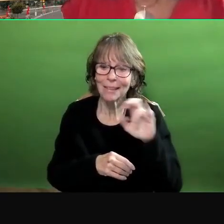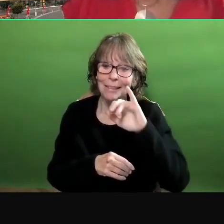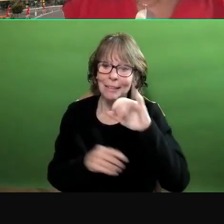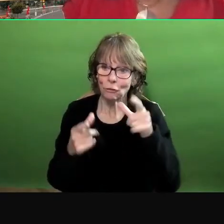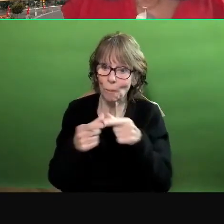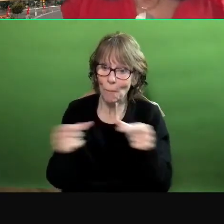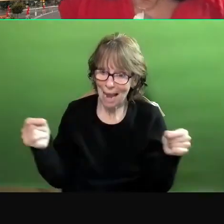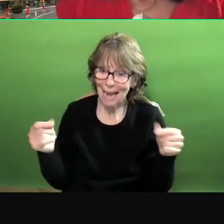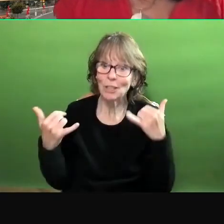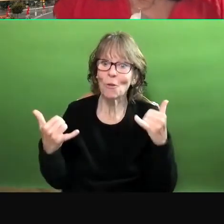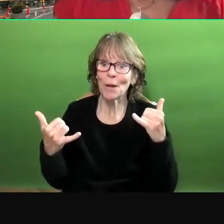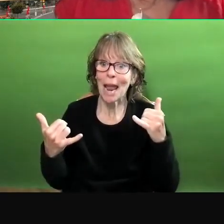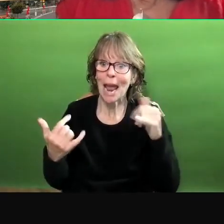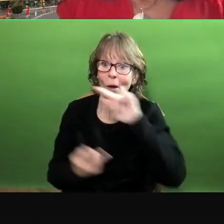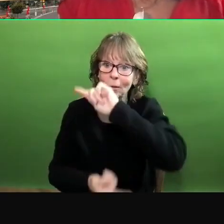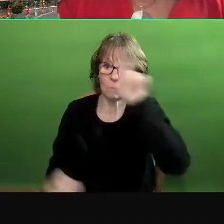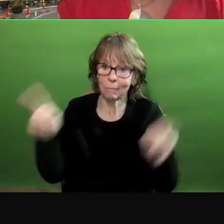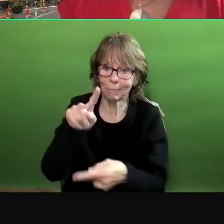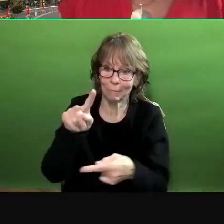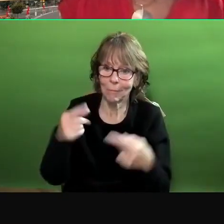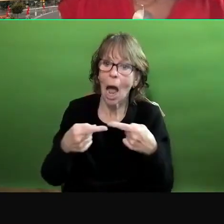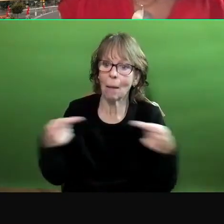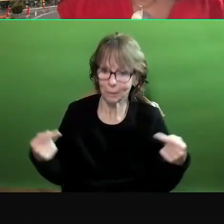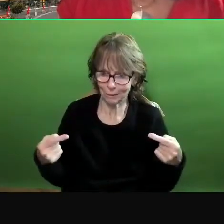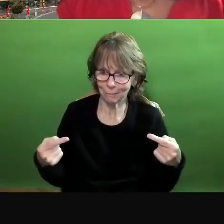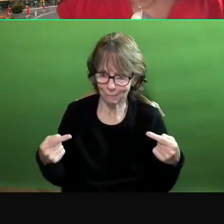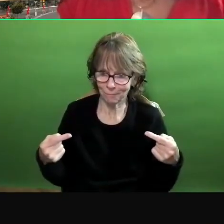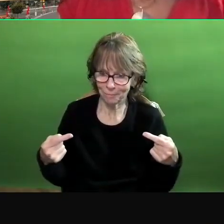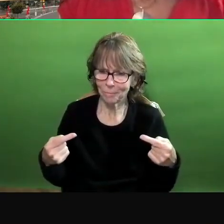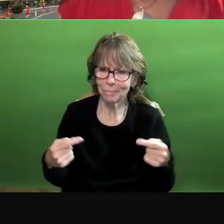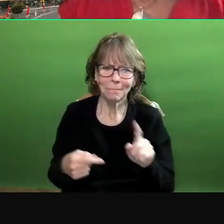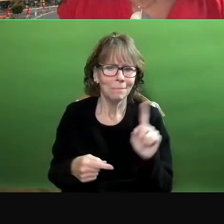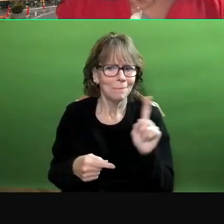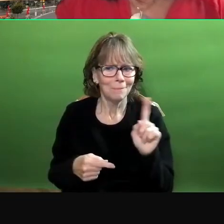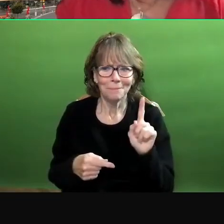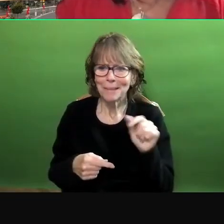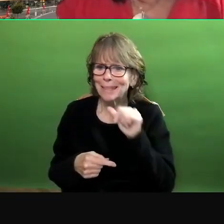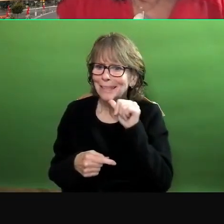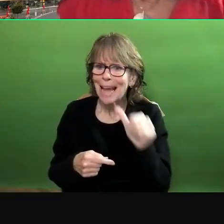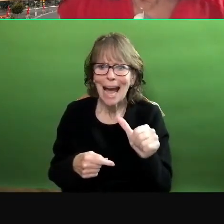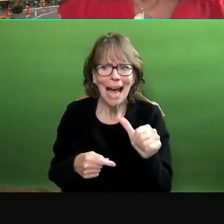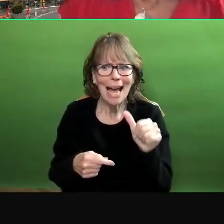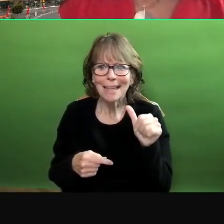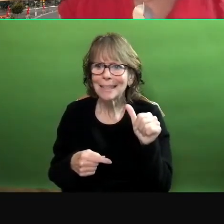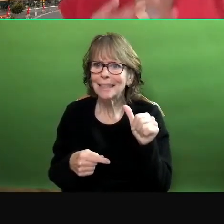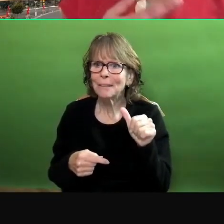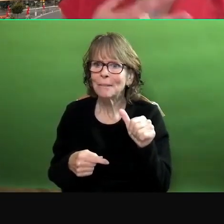Because what James Wright is arguing is that, it is not as simple as just giving